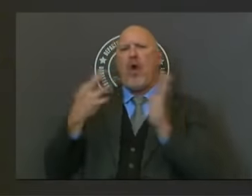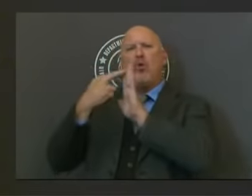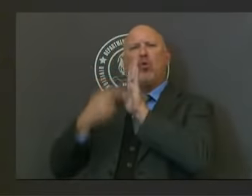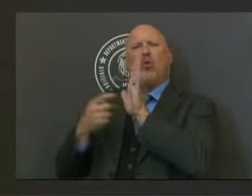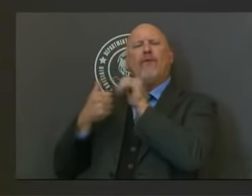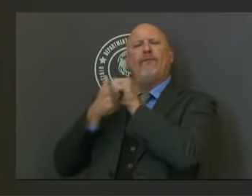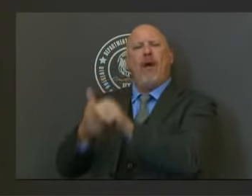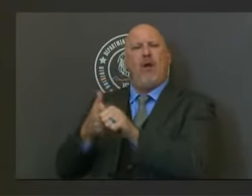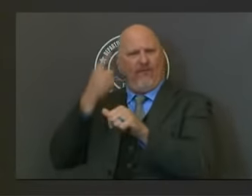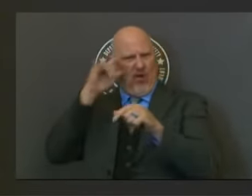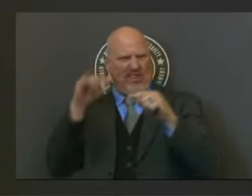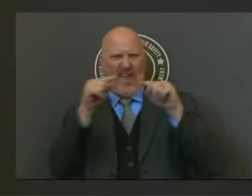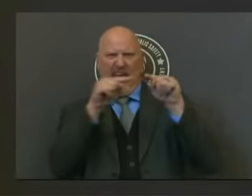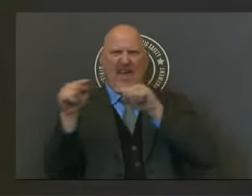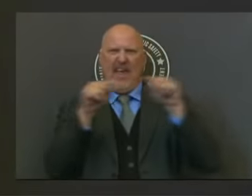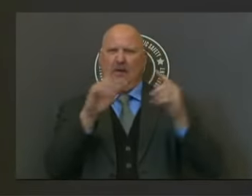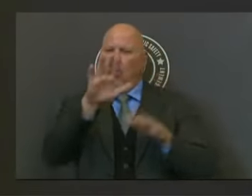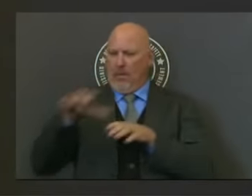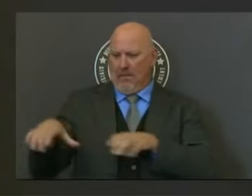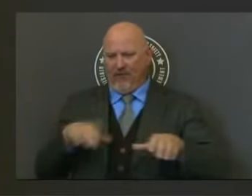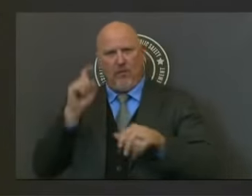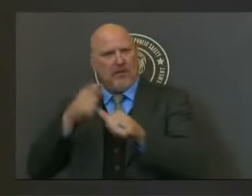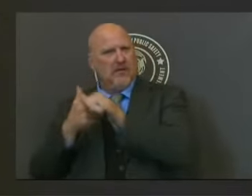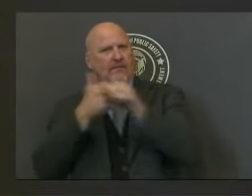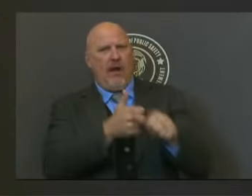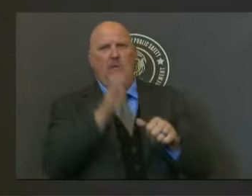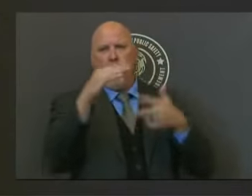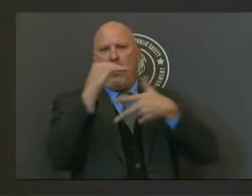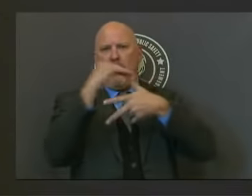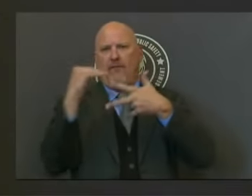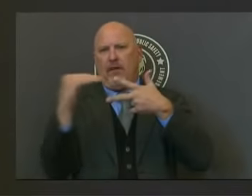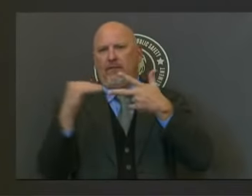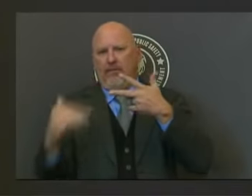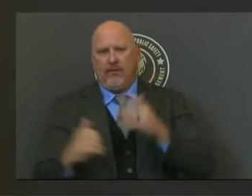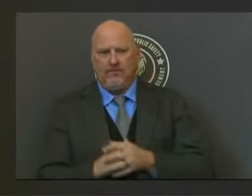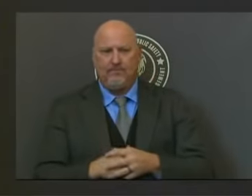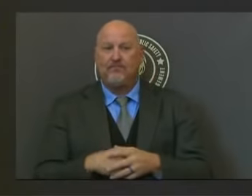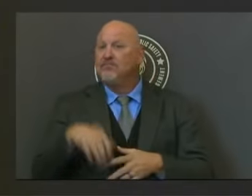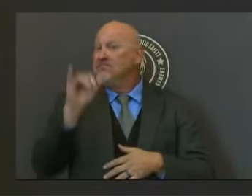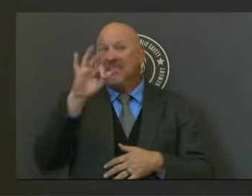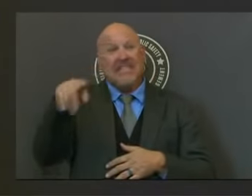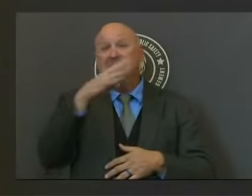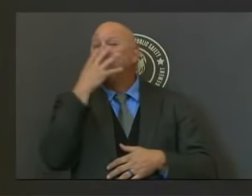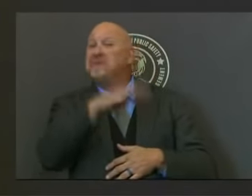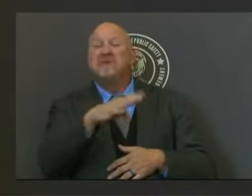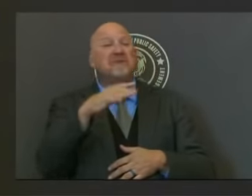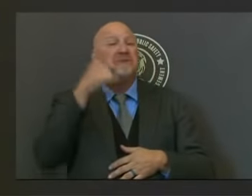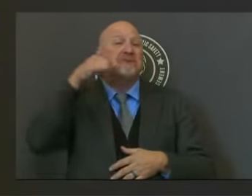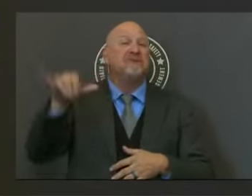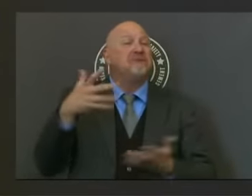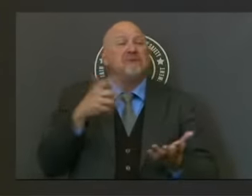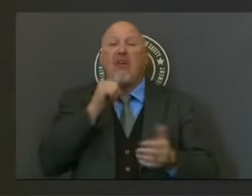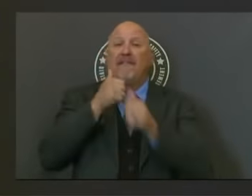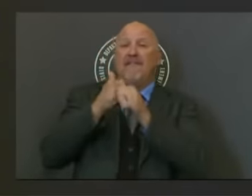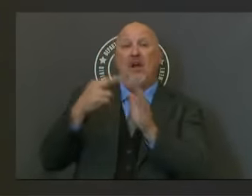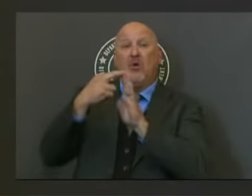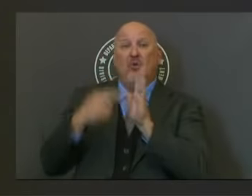have much so